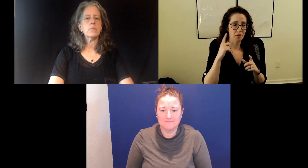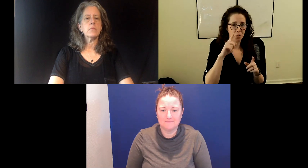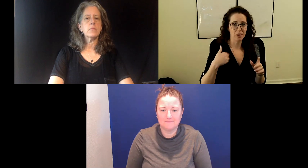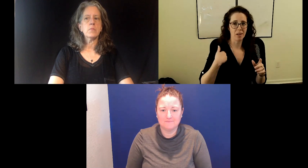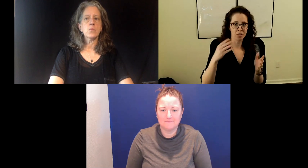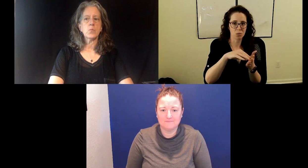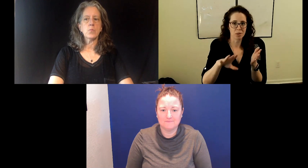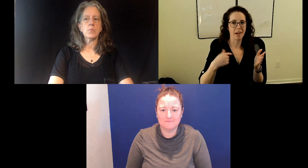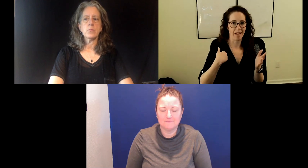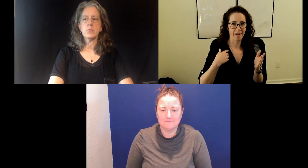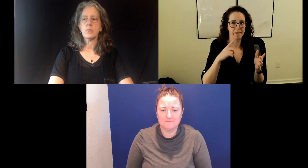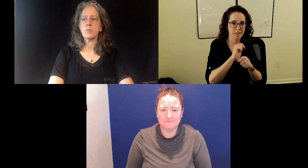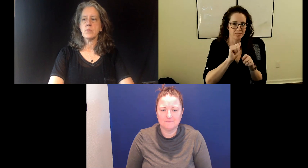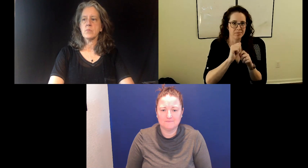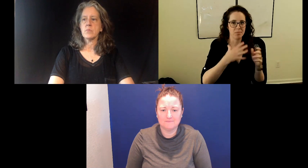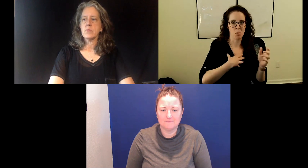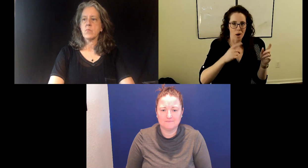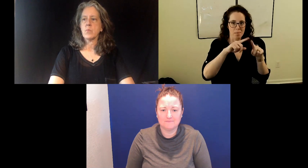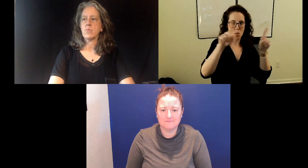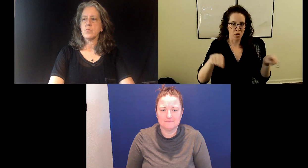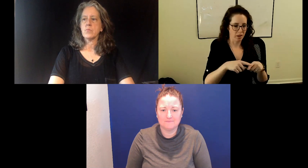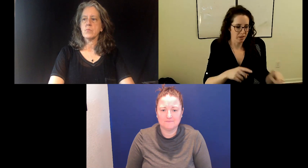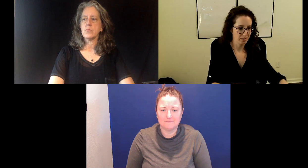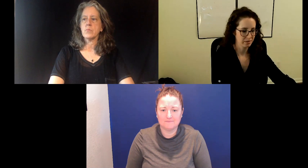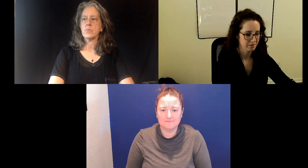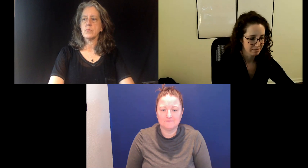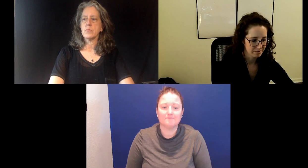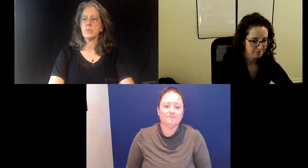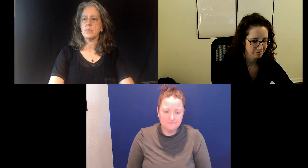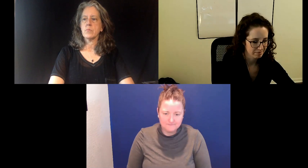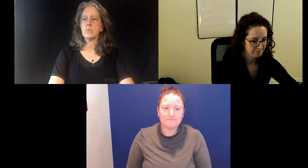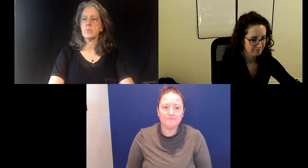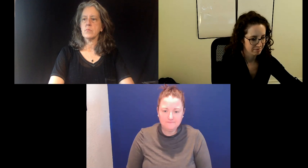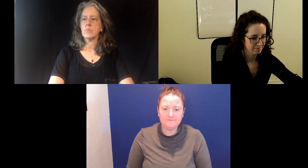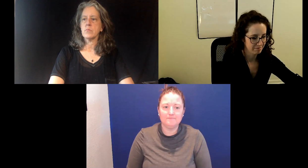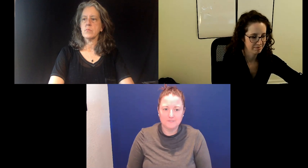with the elementary classes when you go in with the younger students um having the whiteboard so